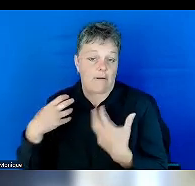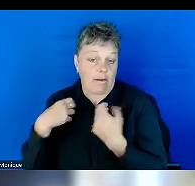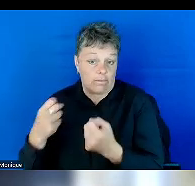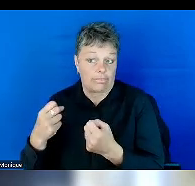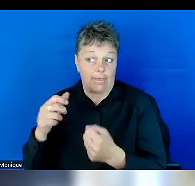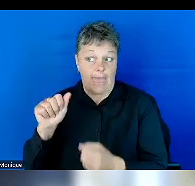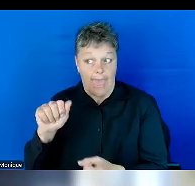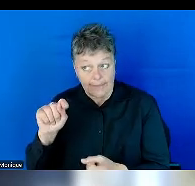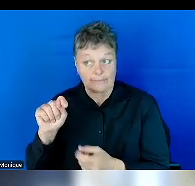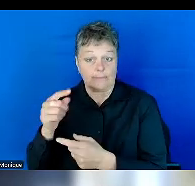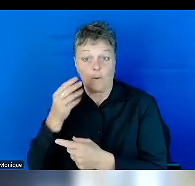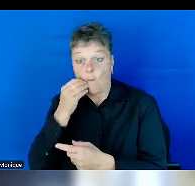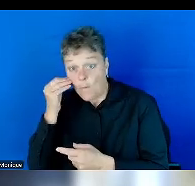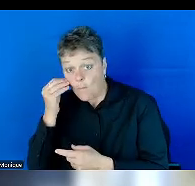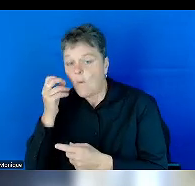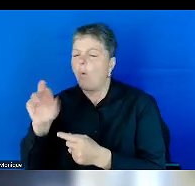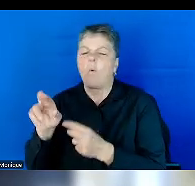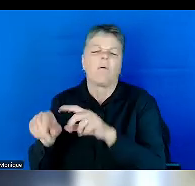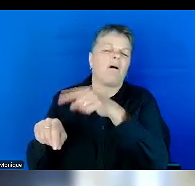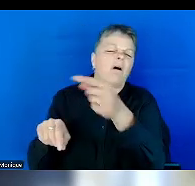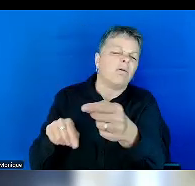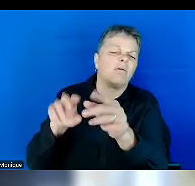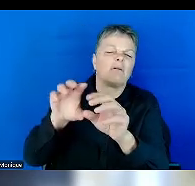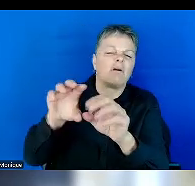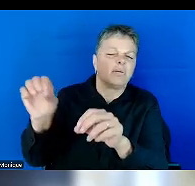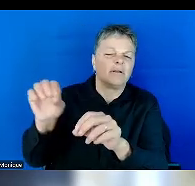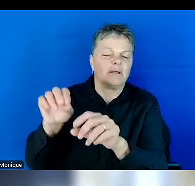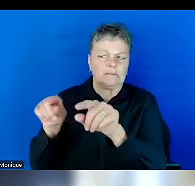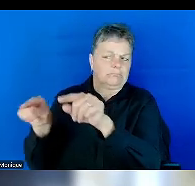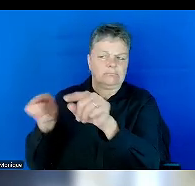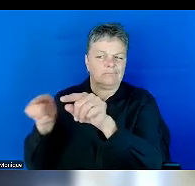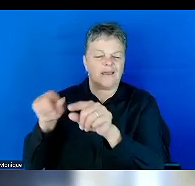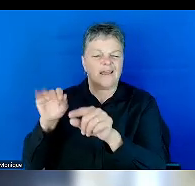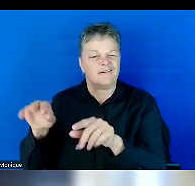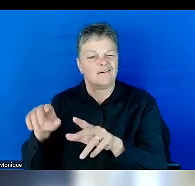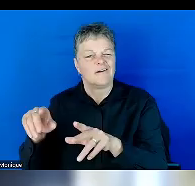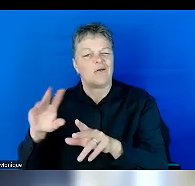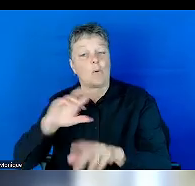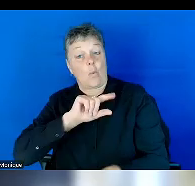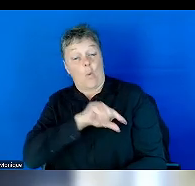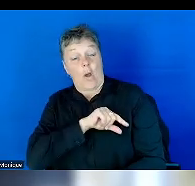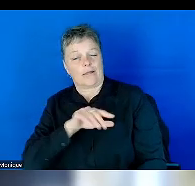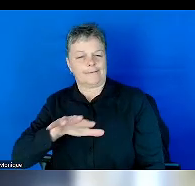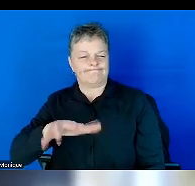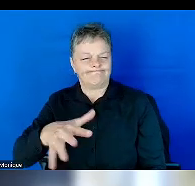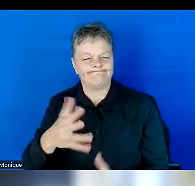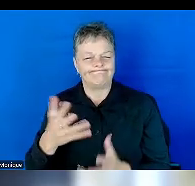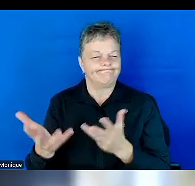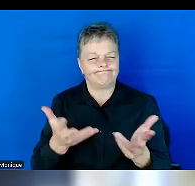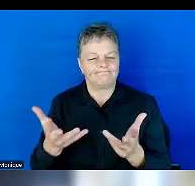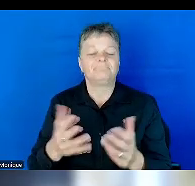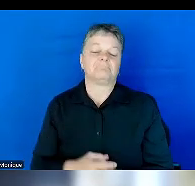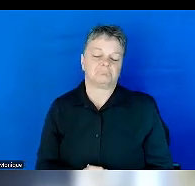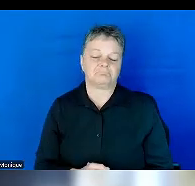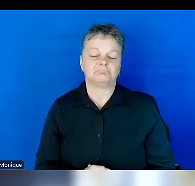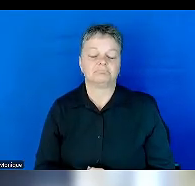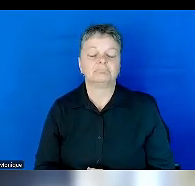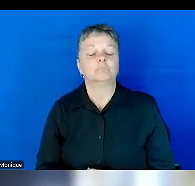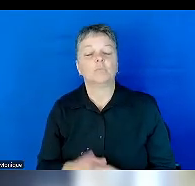Uh we also do give advice or or help in issues related to developmental services